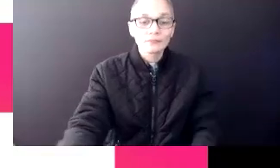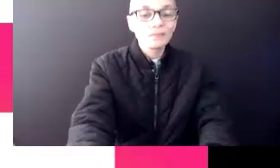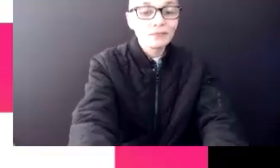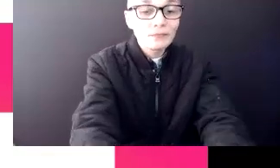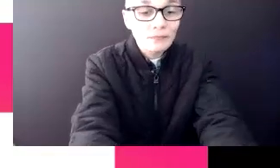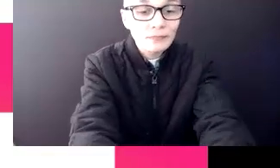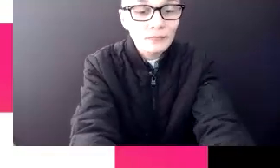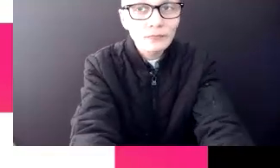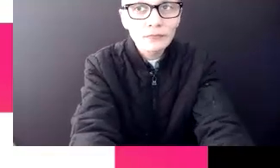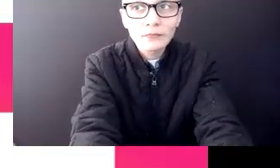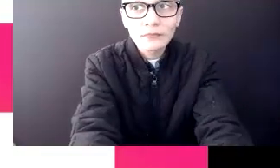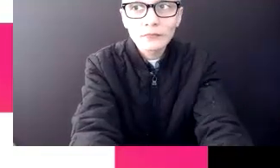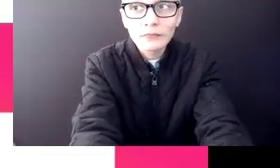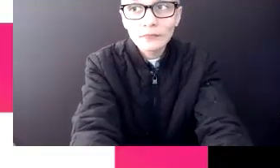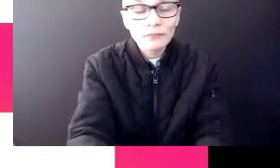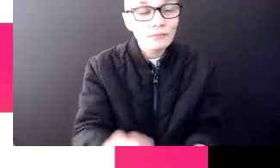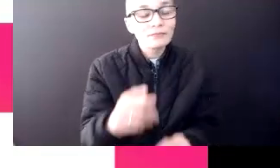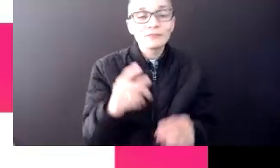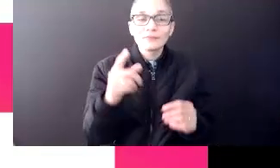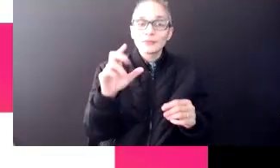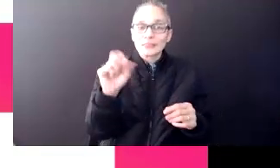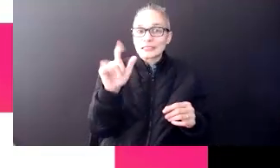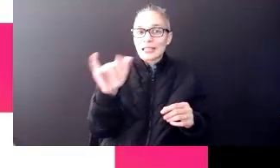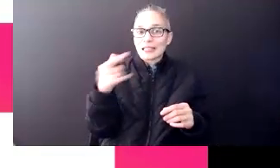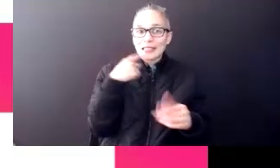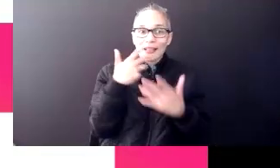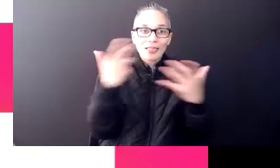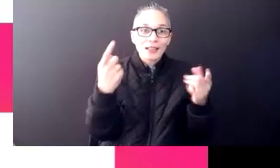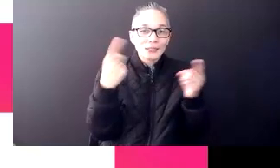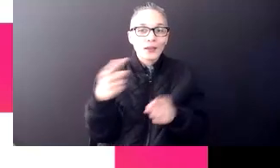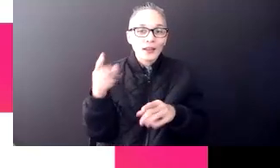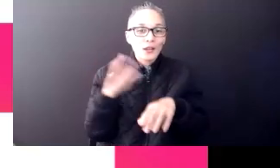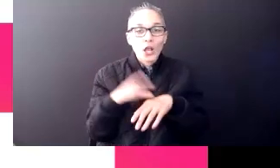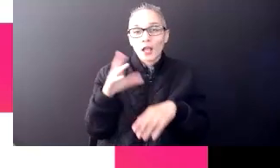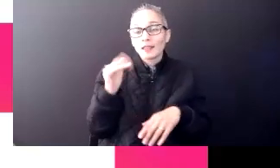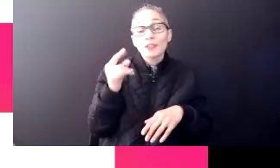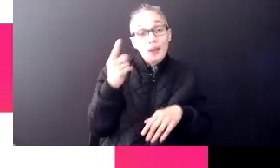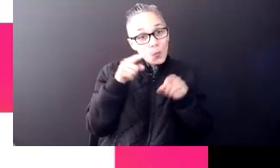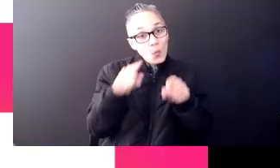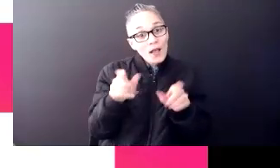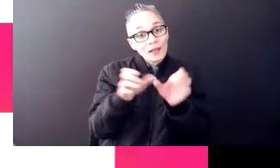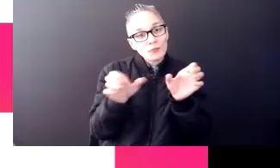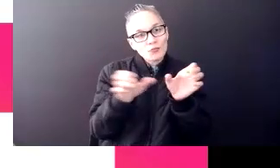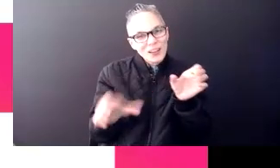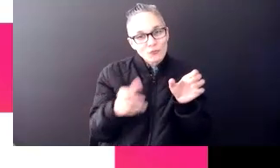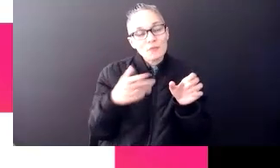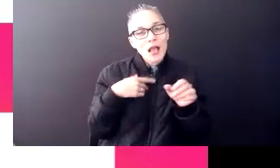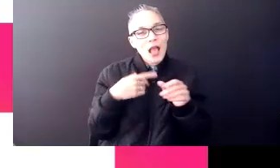Yeah, there's lots and lots of stuff going on in the chat over here. While you're in your breakout rooms, I'm going to go over this and then,